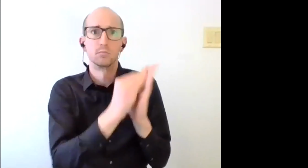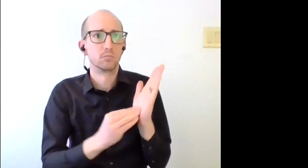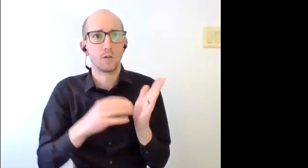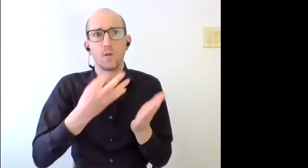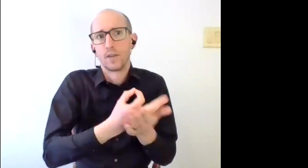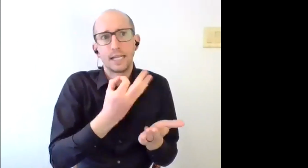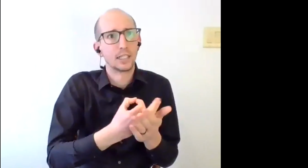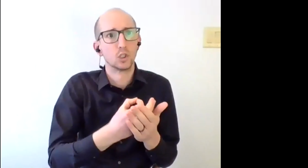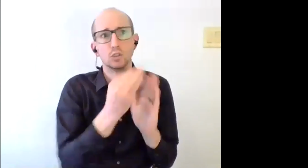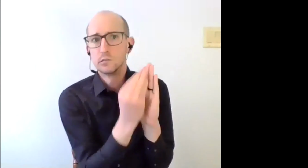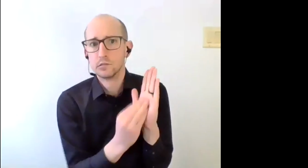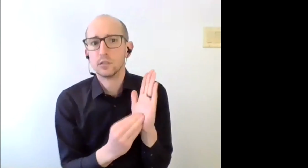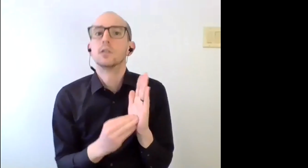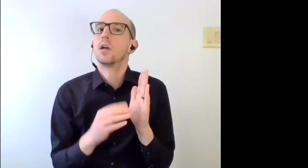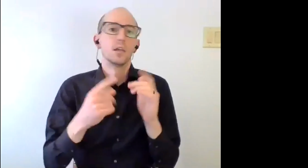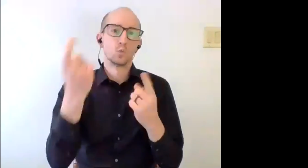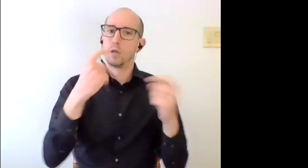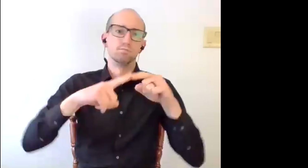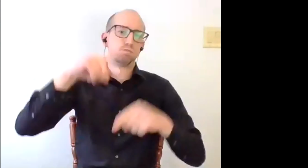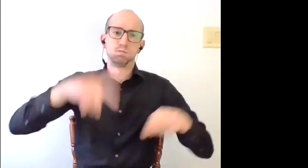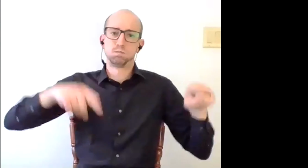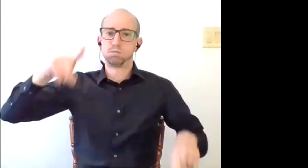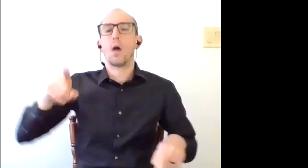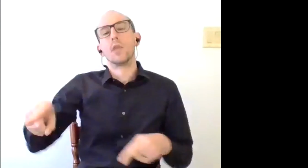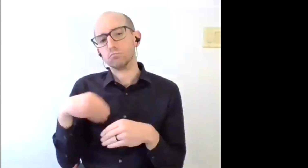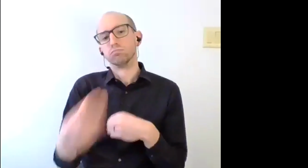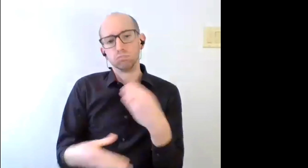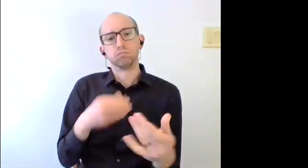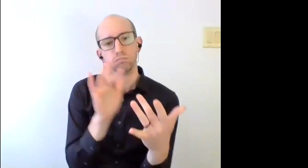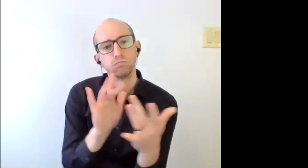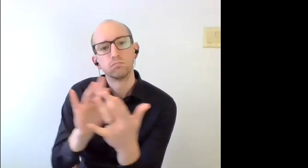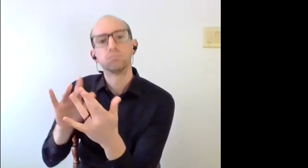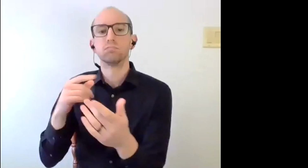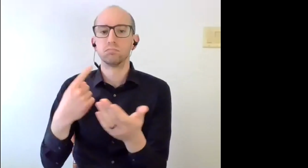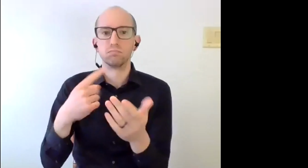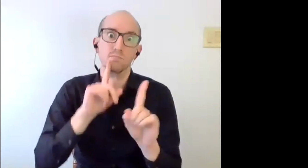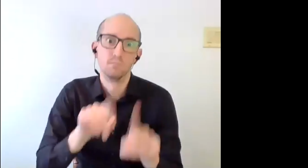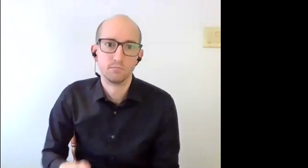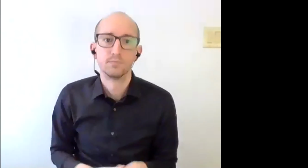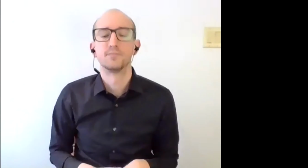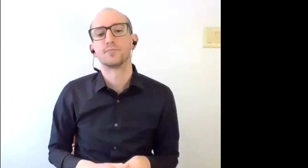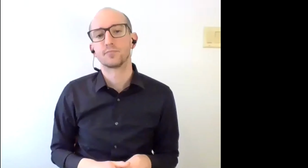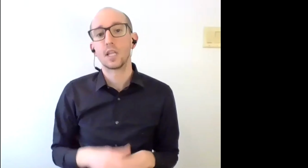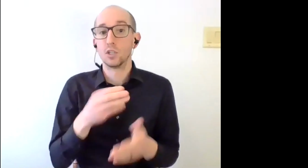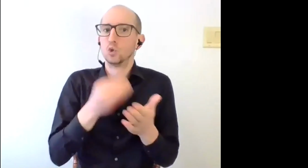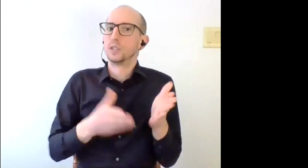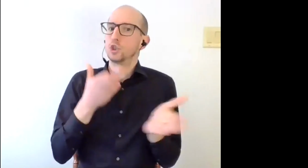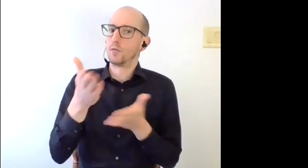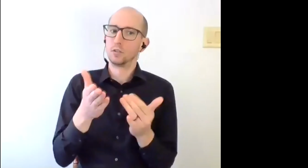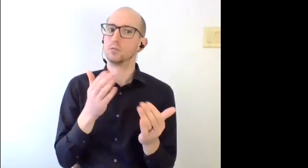how do I, what is happening with my final aid or registration. It has increased tremendously. And the